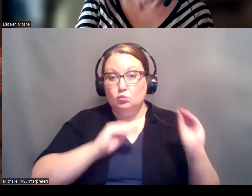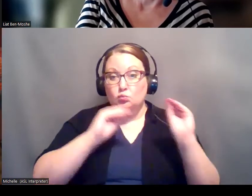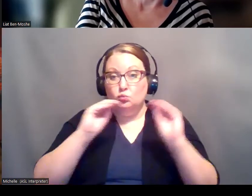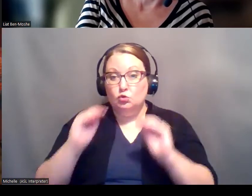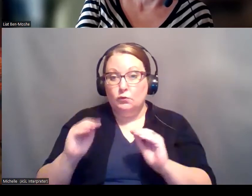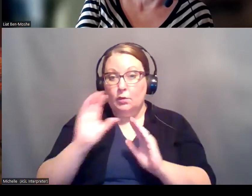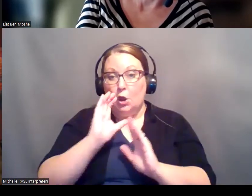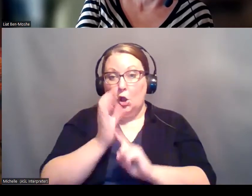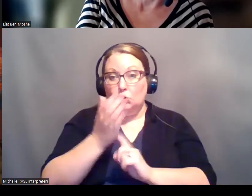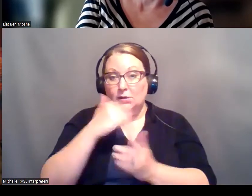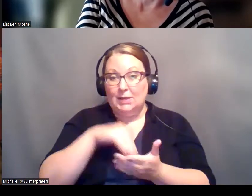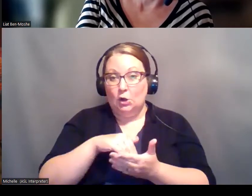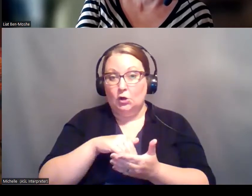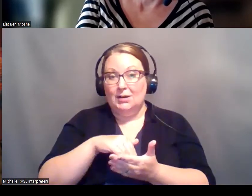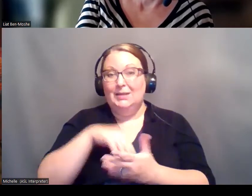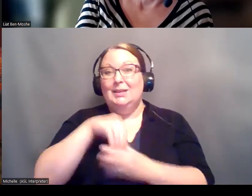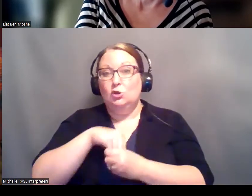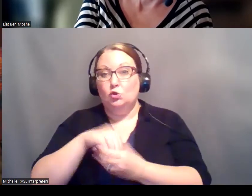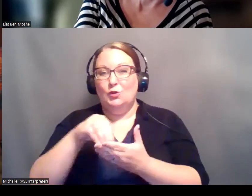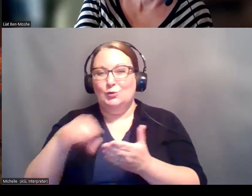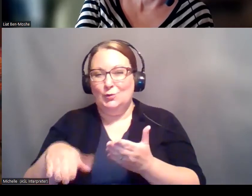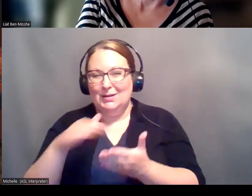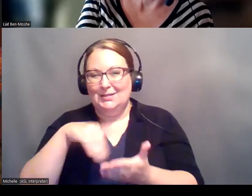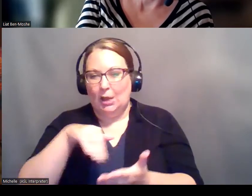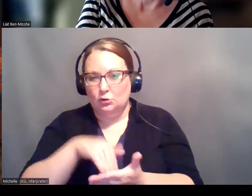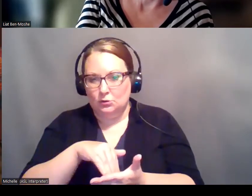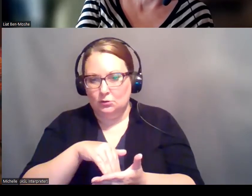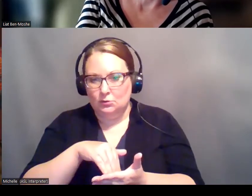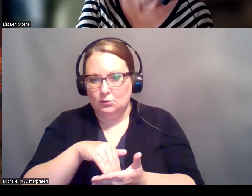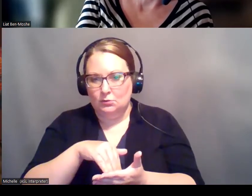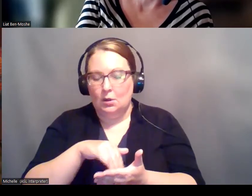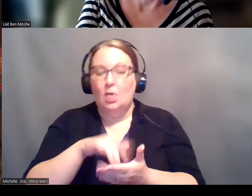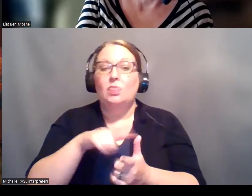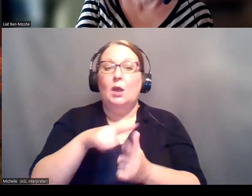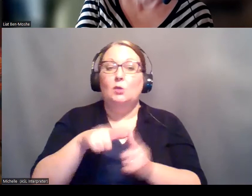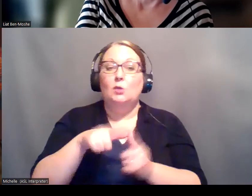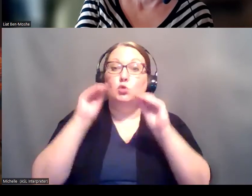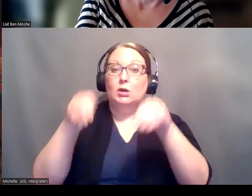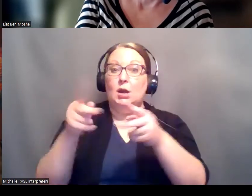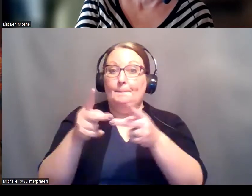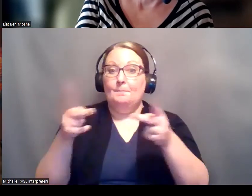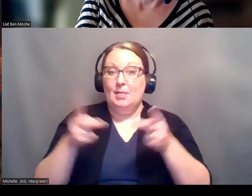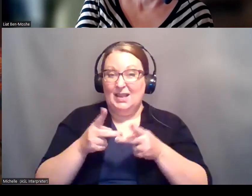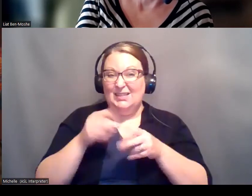to the Student Center, and then it was put in a location at the Student Center,